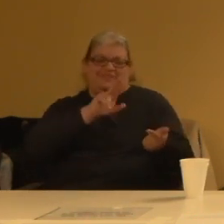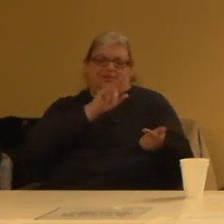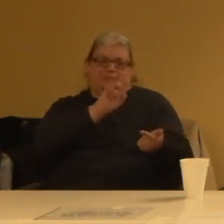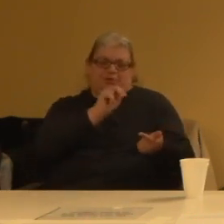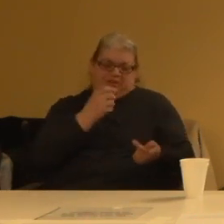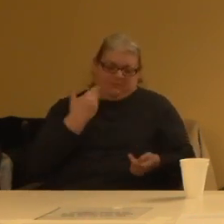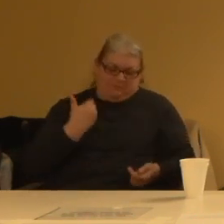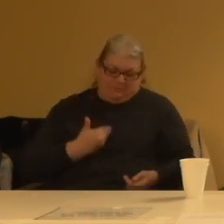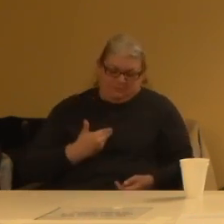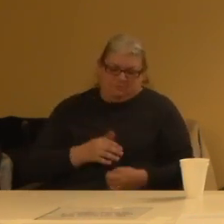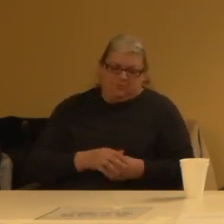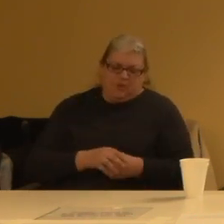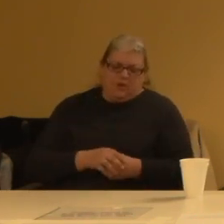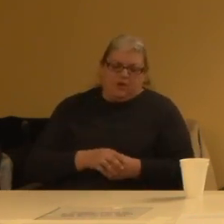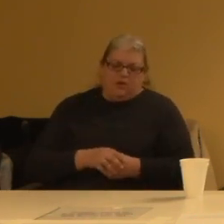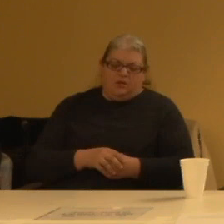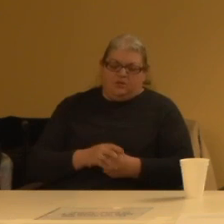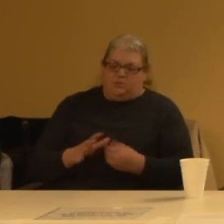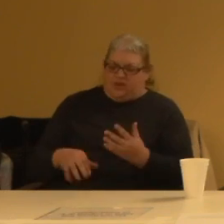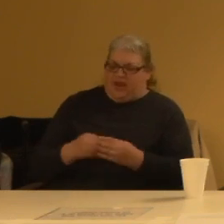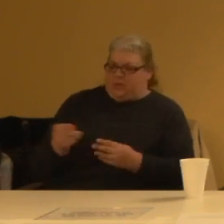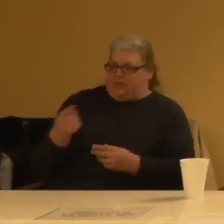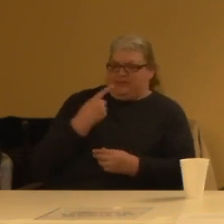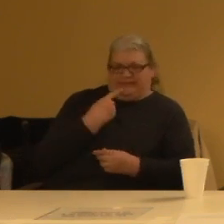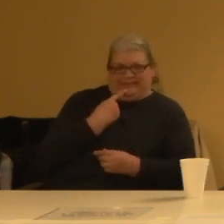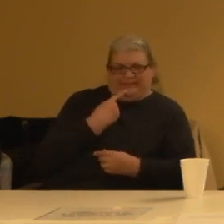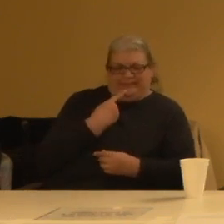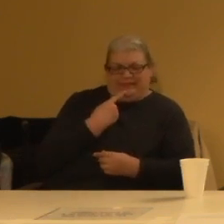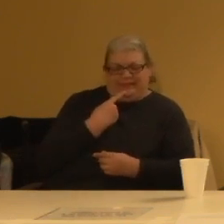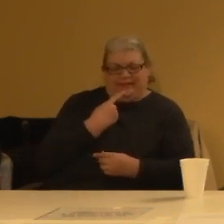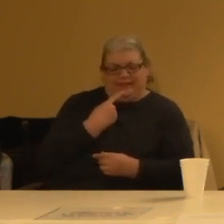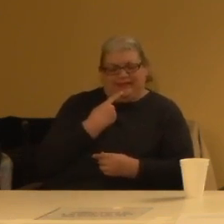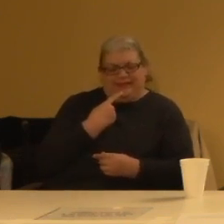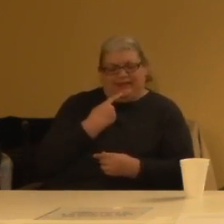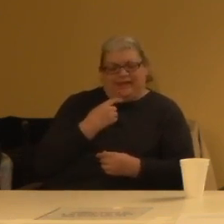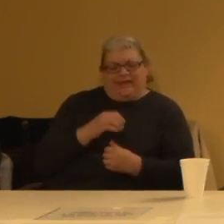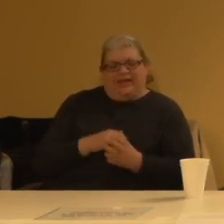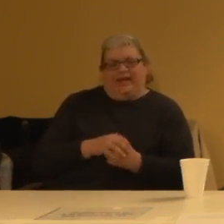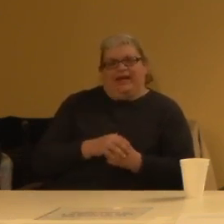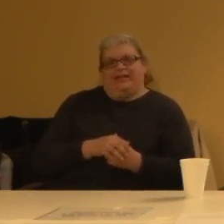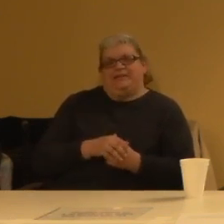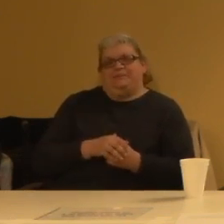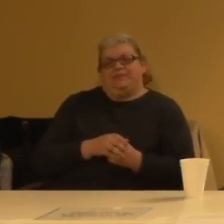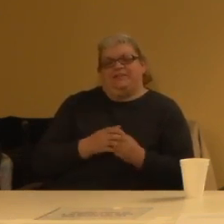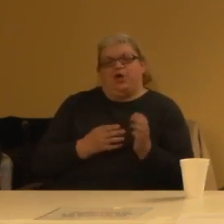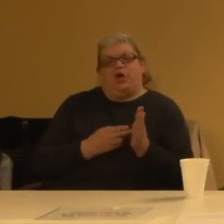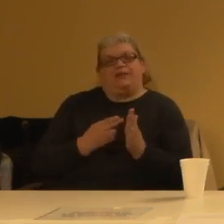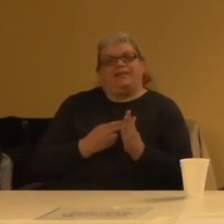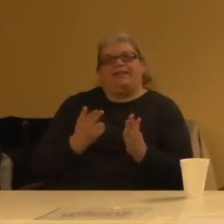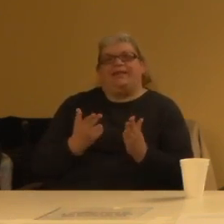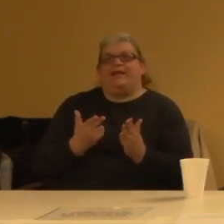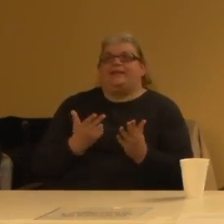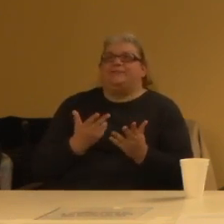I think to add on to what Bradley just said, I think honestly, and I hate to be so redacted about it, or not redacted, reductive about it,